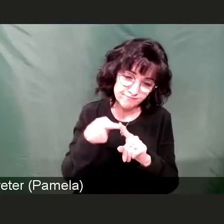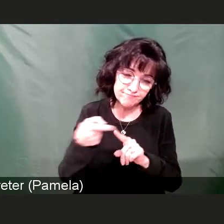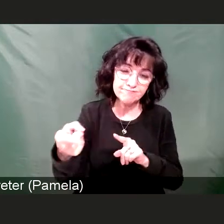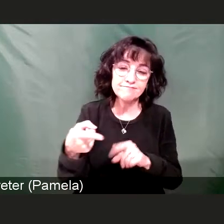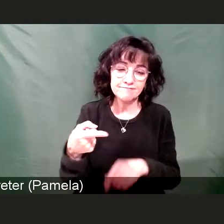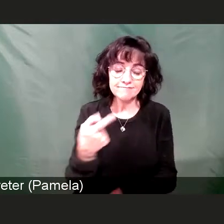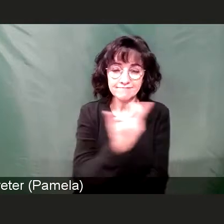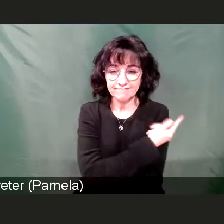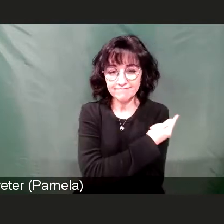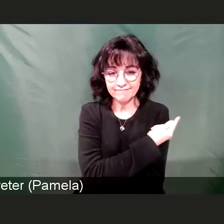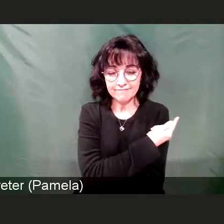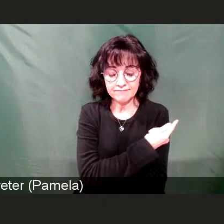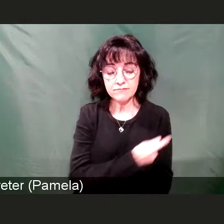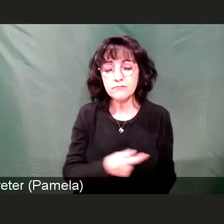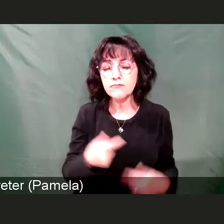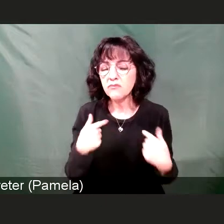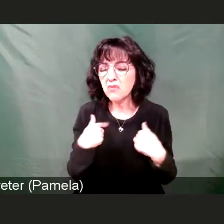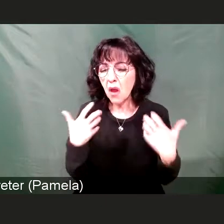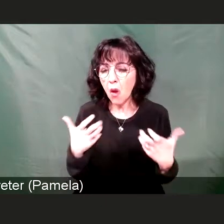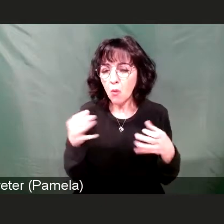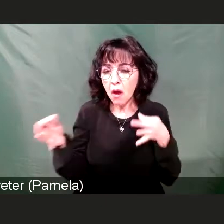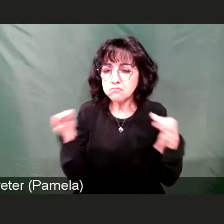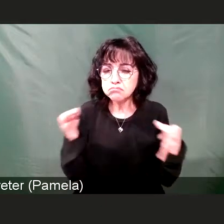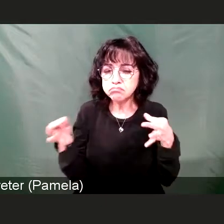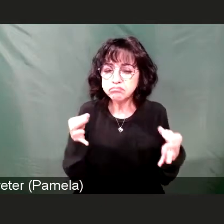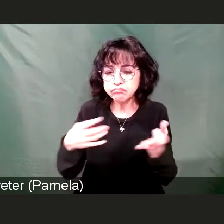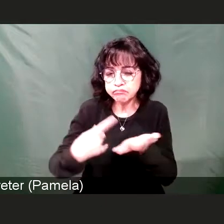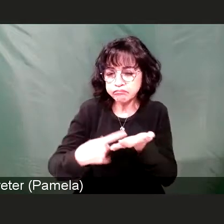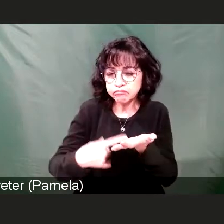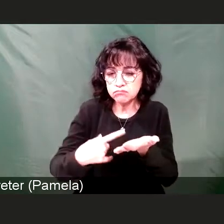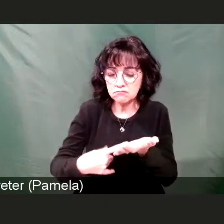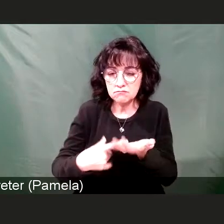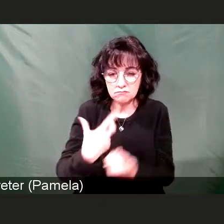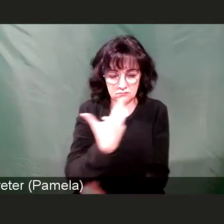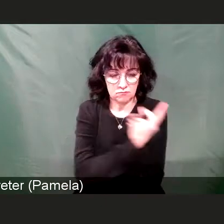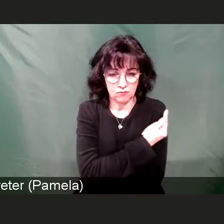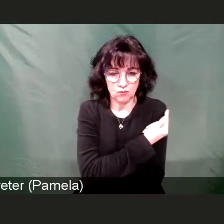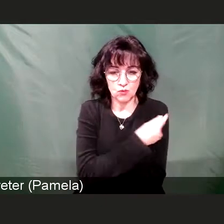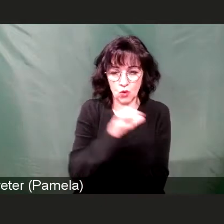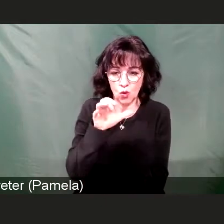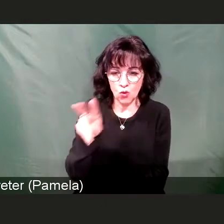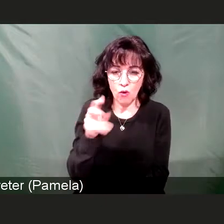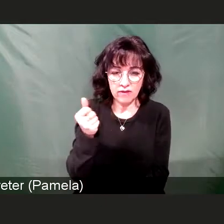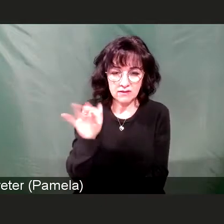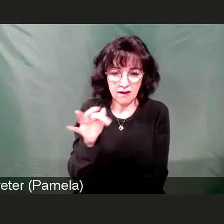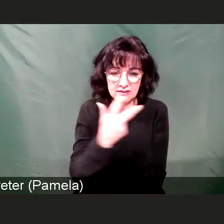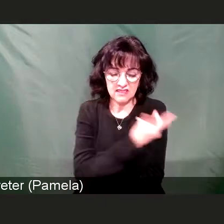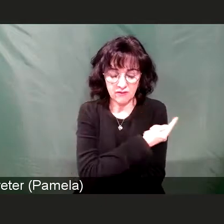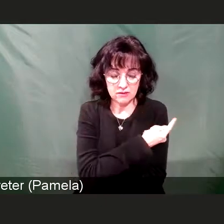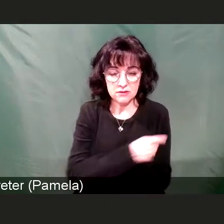about the COVID-19 vaccines. Currently, the United States Food and Drug Administration,